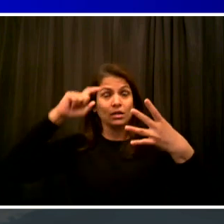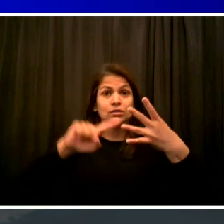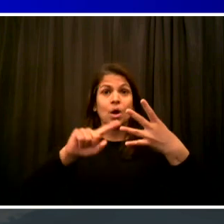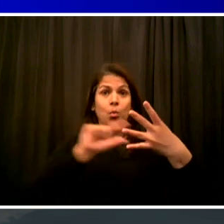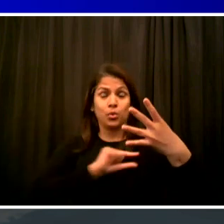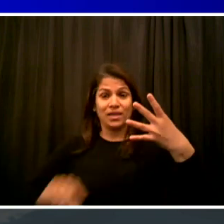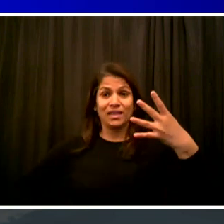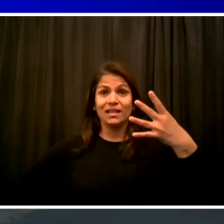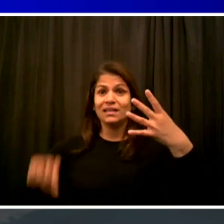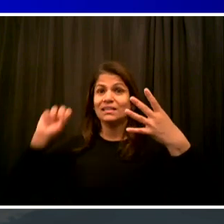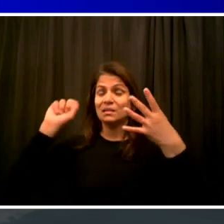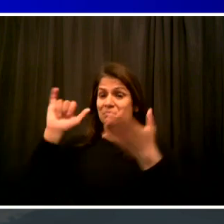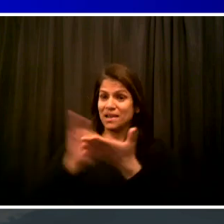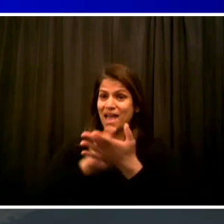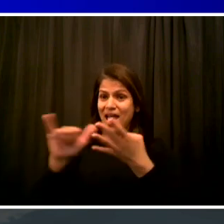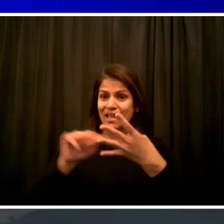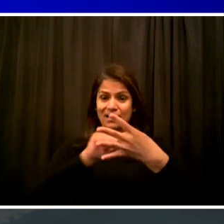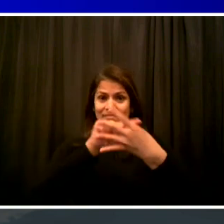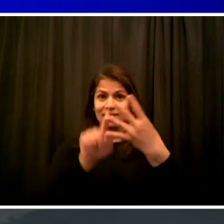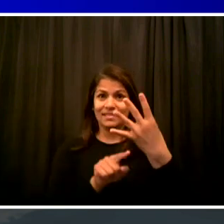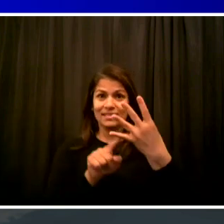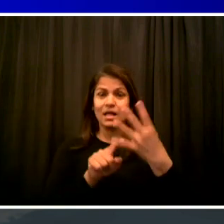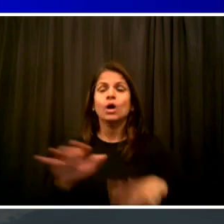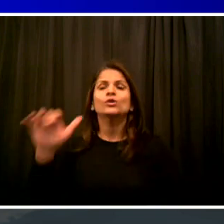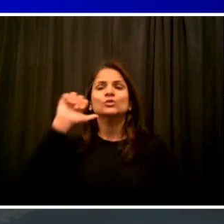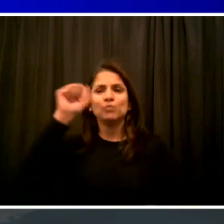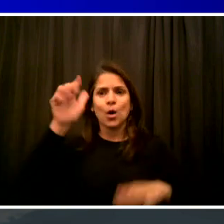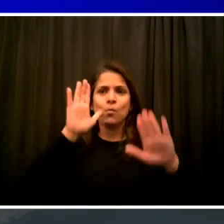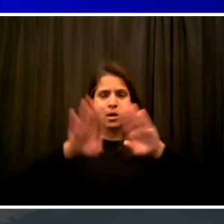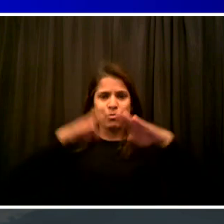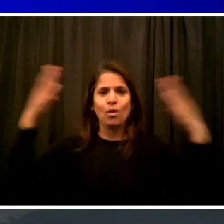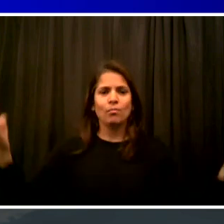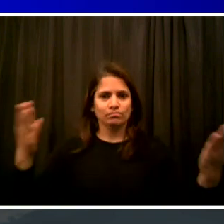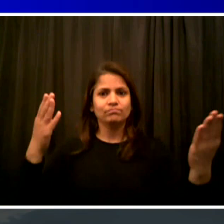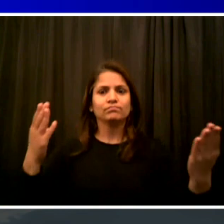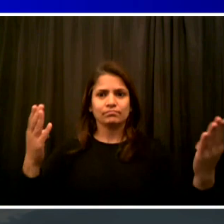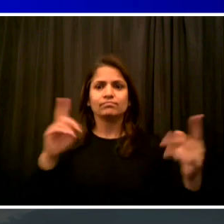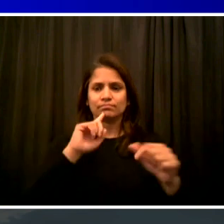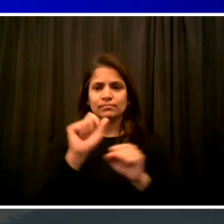WILL BE IN THE BRONX, QUEENS, BROOKLYN AND